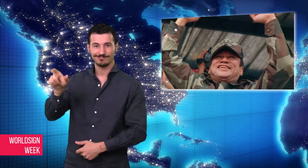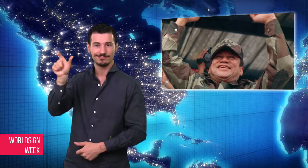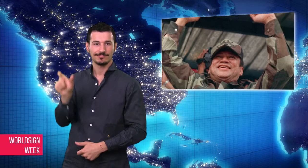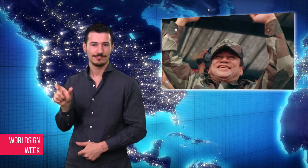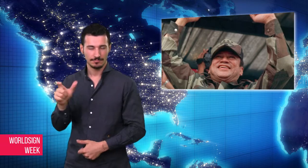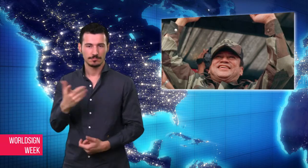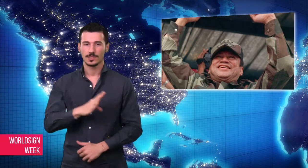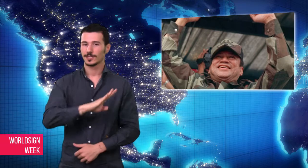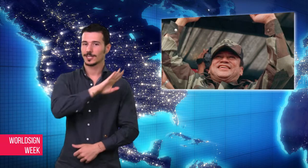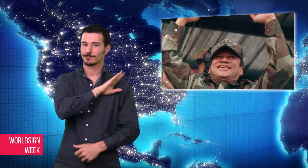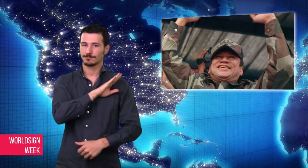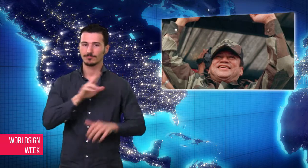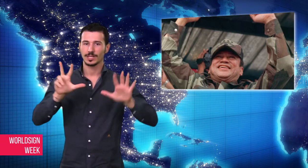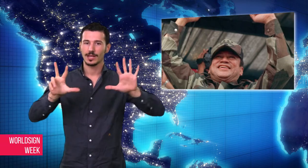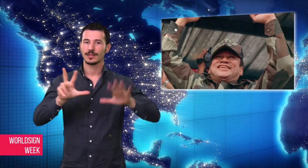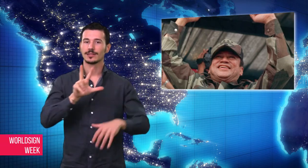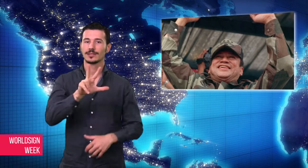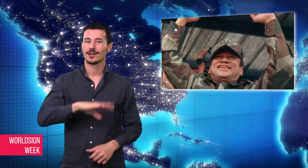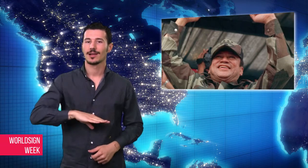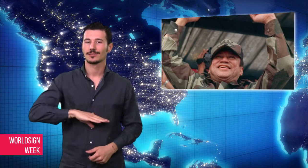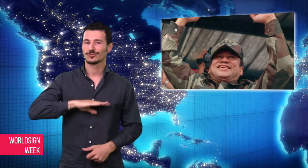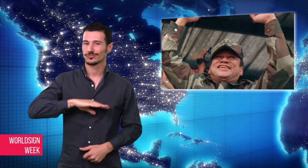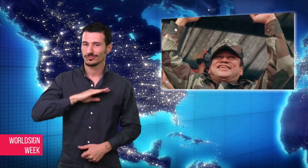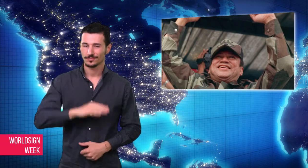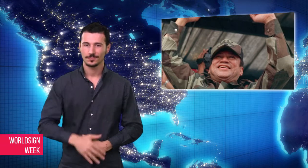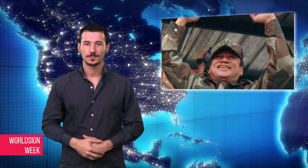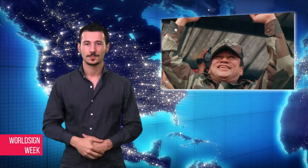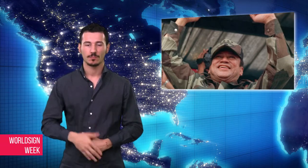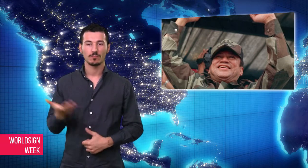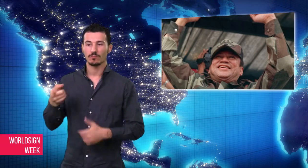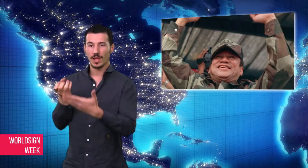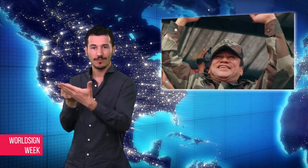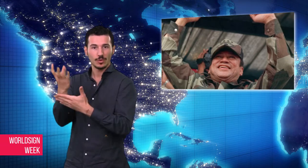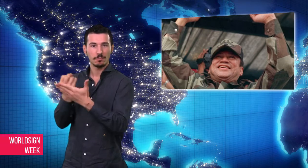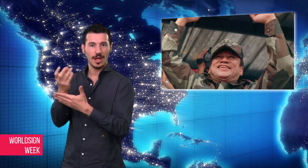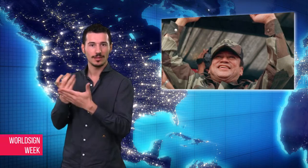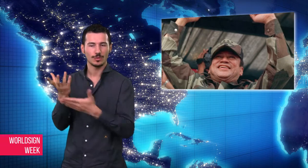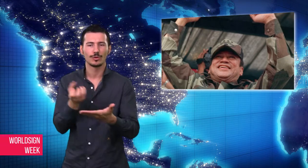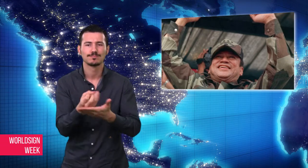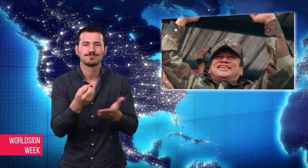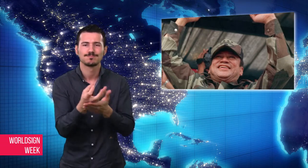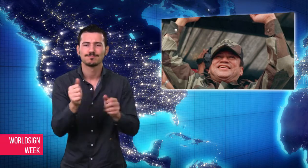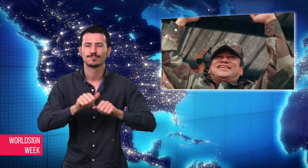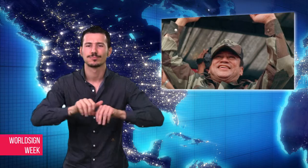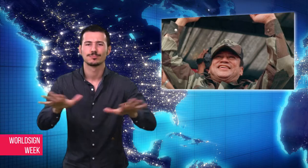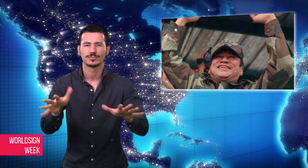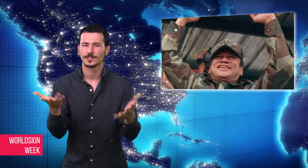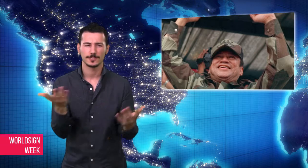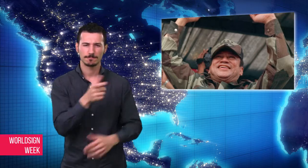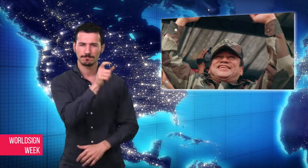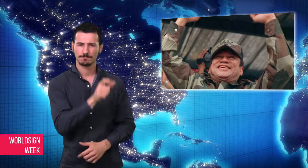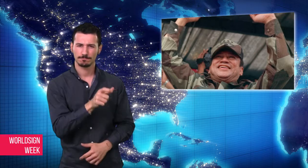Announcement was made through a tweet